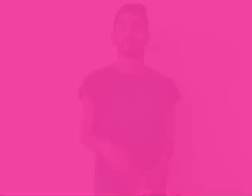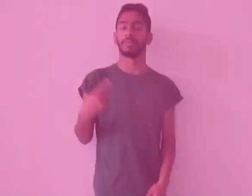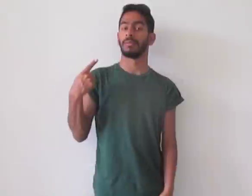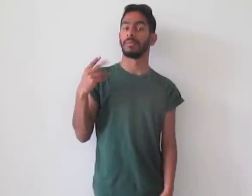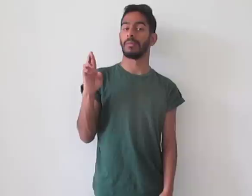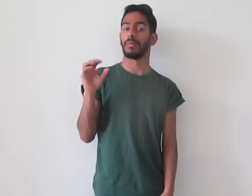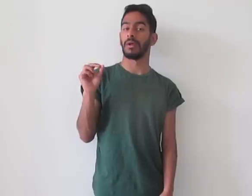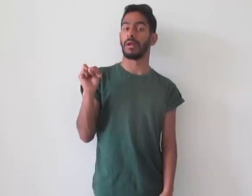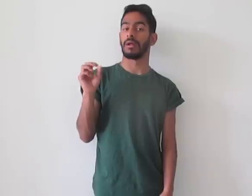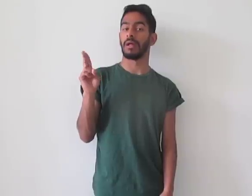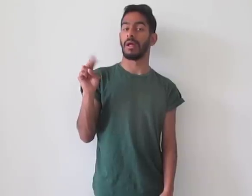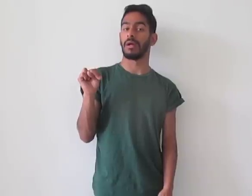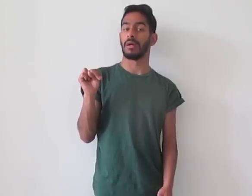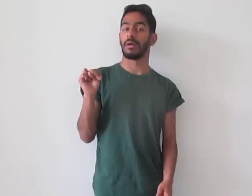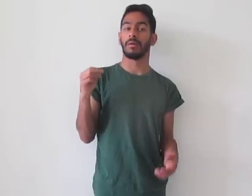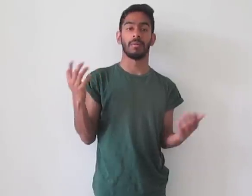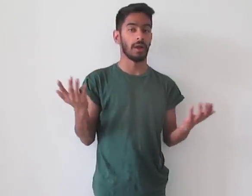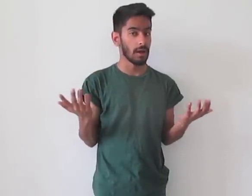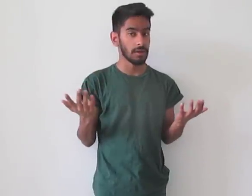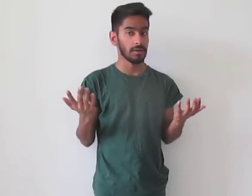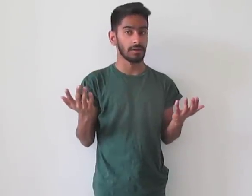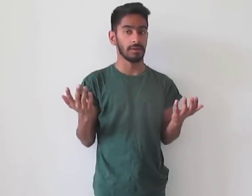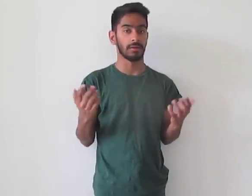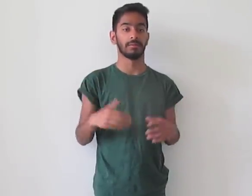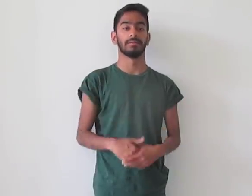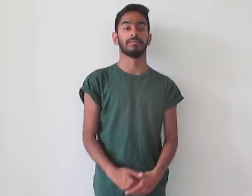WHAT ARE PRONOUNS?